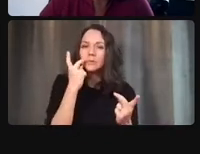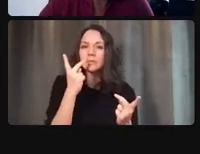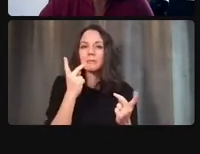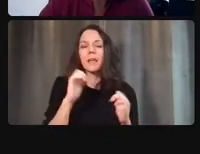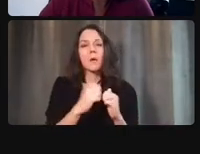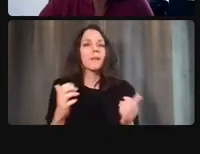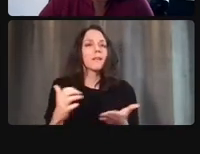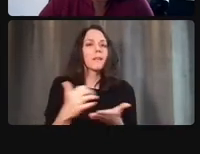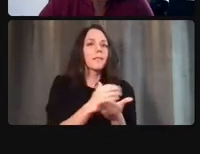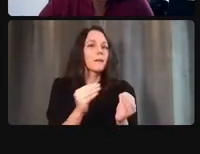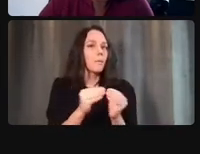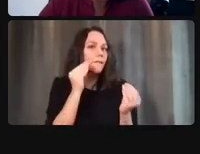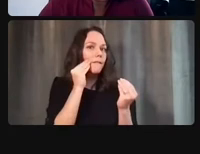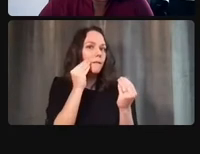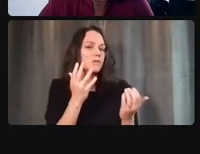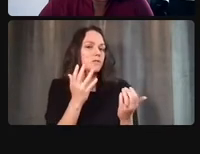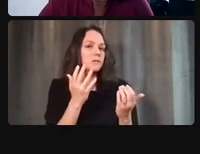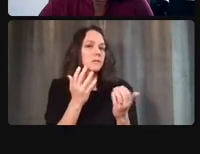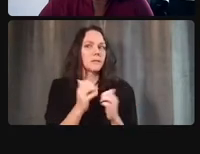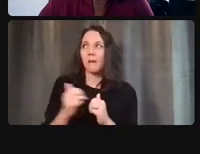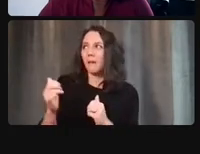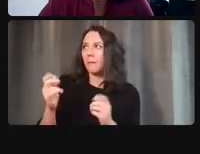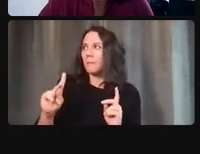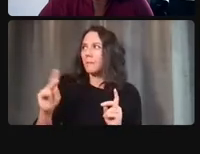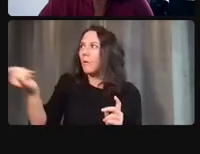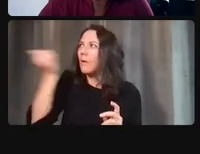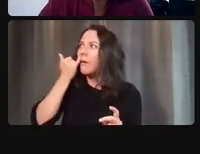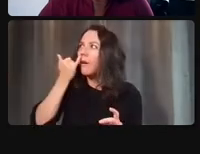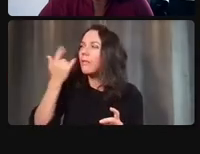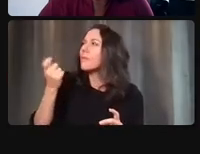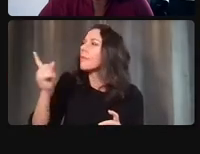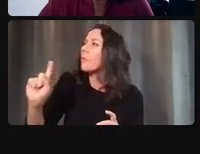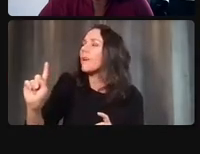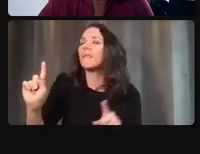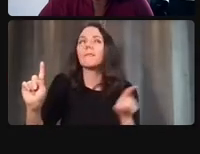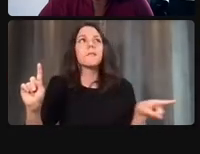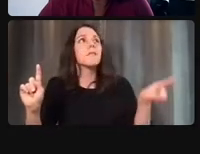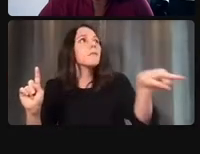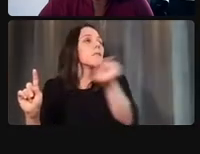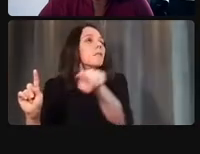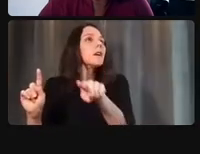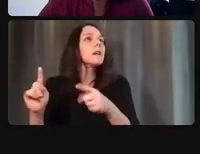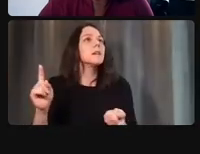about where we're getting phone calls from. We've gotten submissions from poets as far